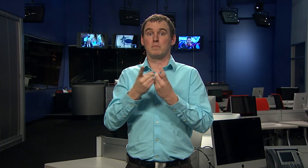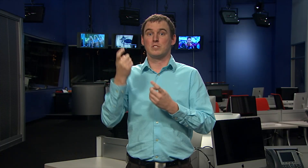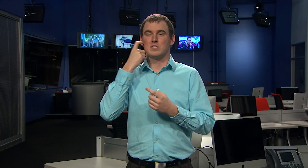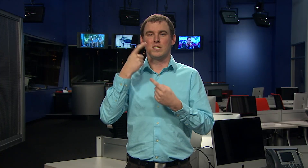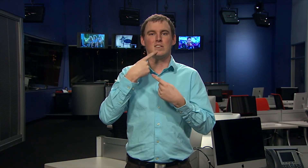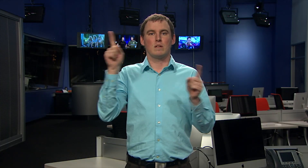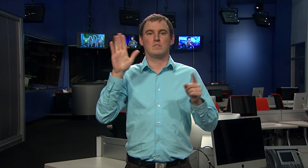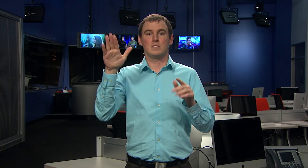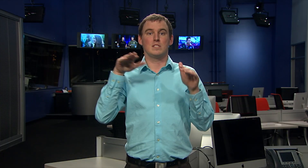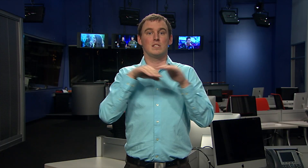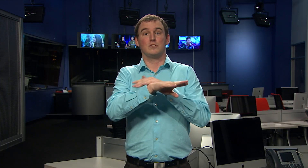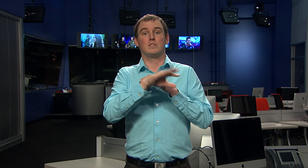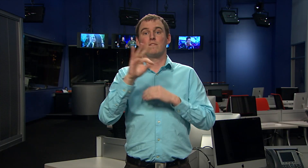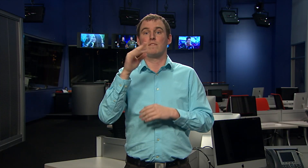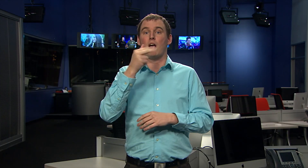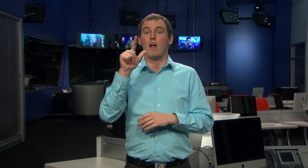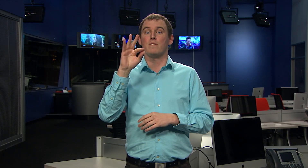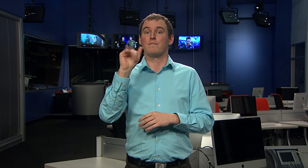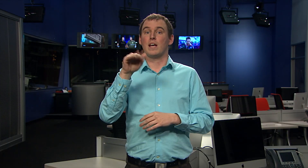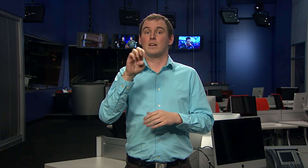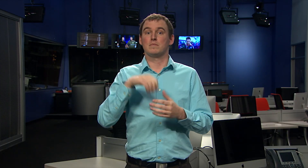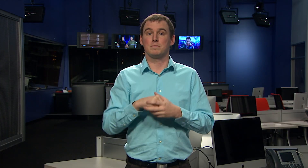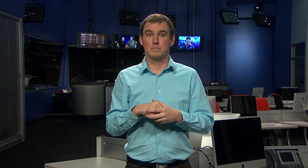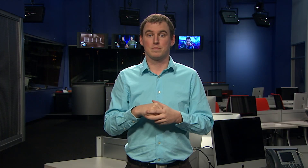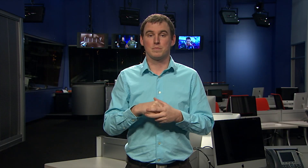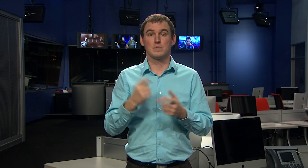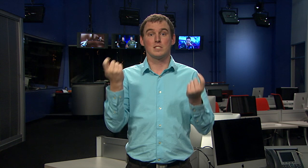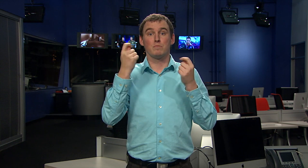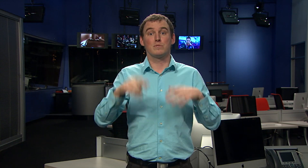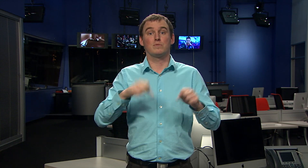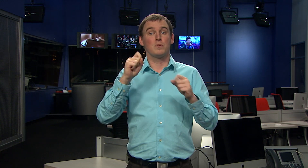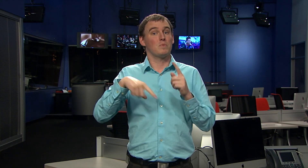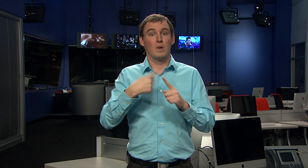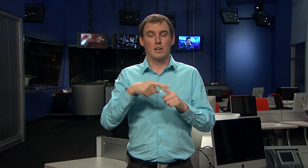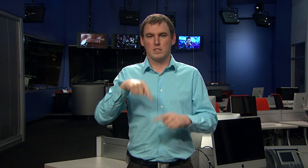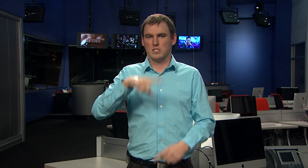THE GALLAUDET ATHLETIC DEPARTMENT JUST ANNOUNCED THIS YEARS ENTRIES INTO THE HALL OF FAME.